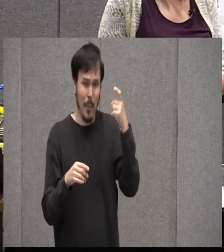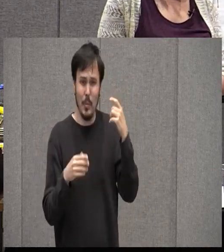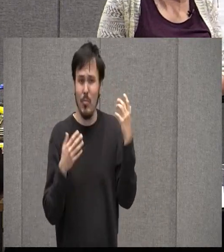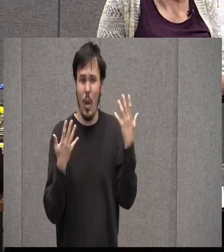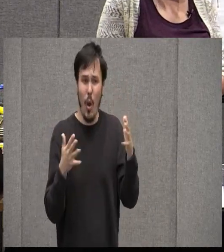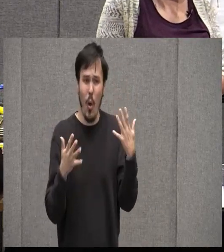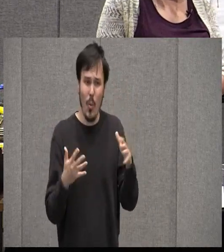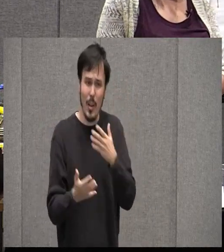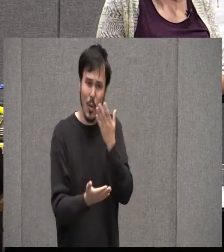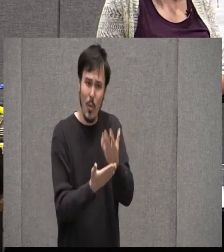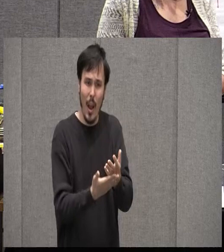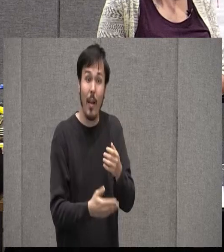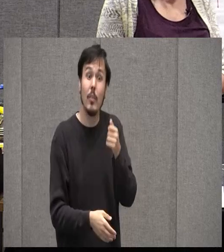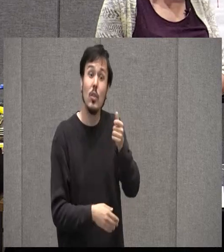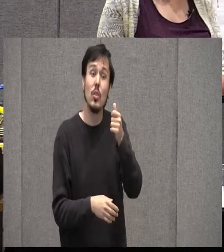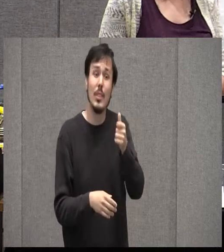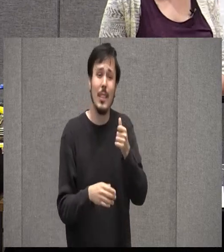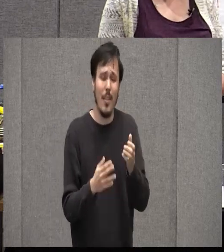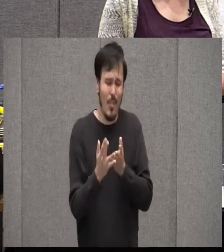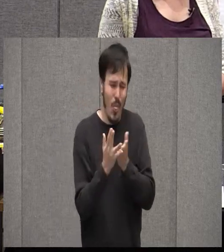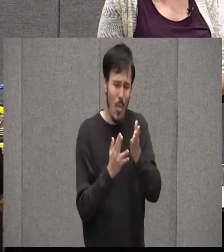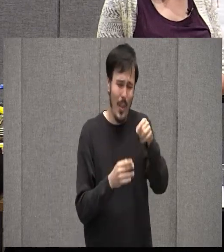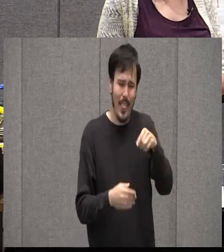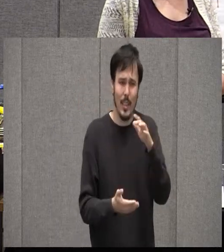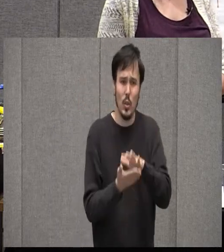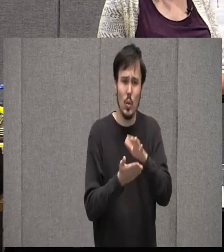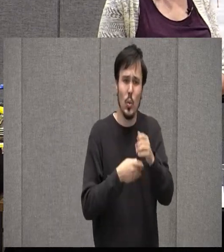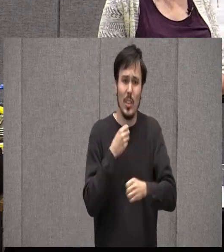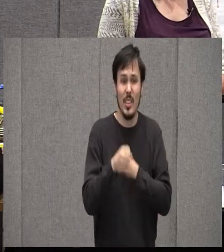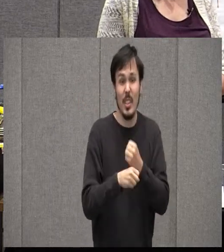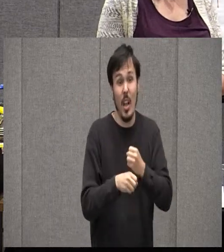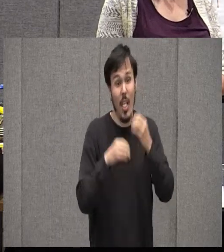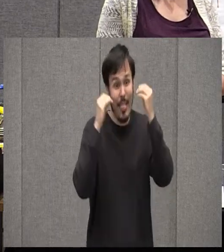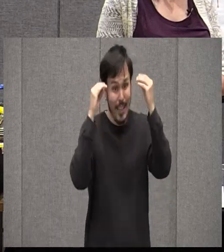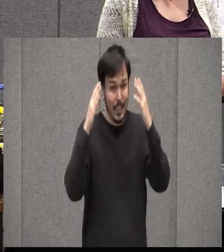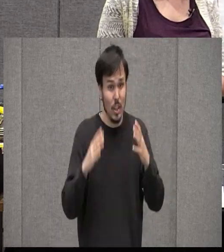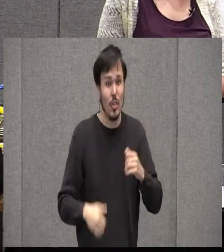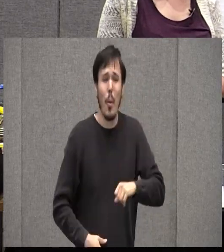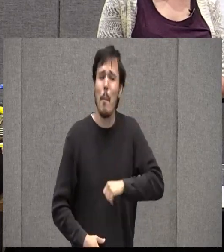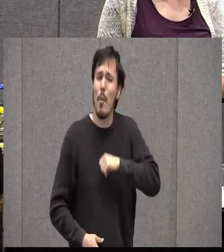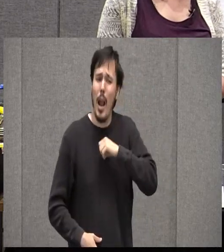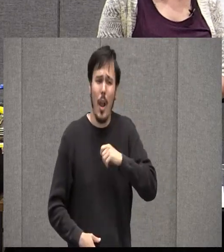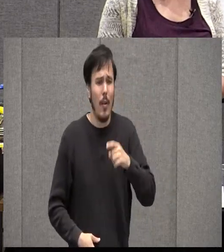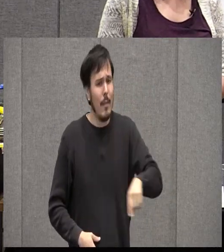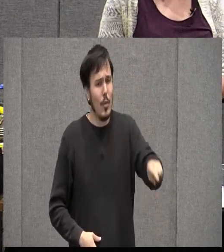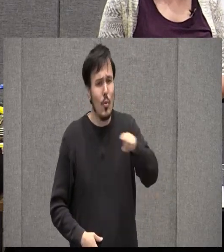this really tough end of the school year. We teachers are really, really proud of you. So proud of you.